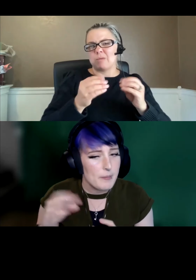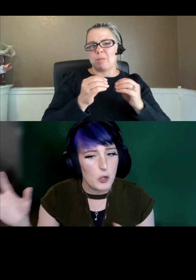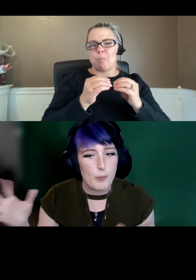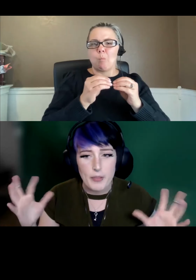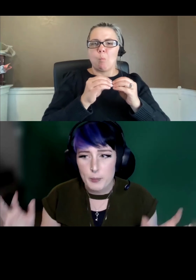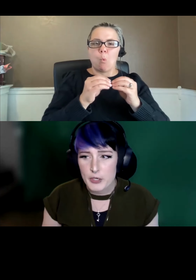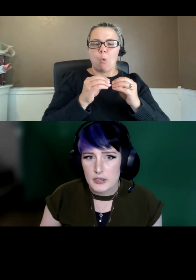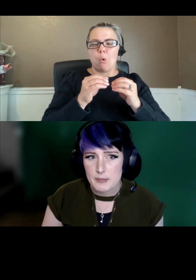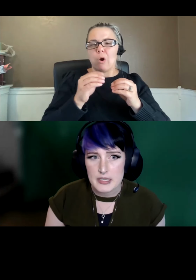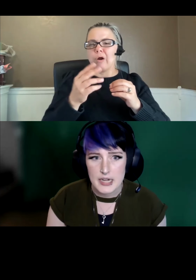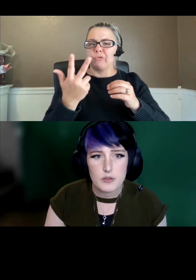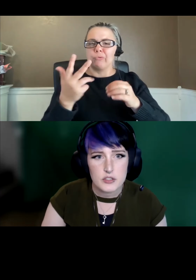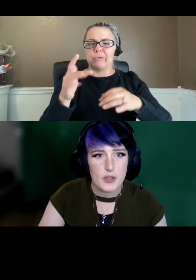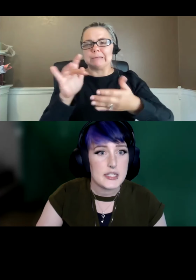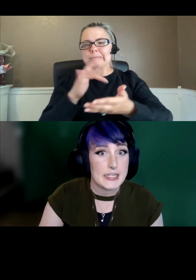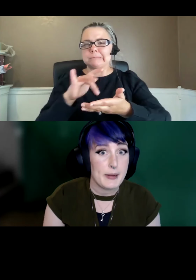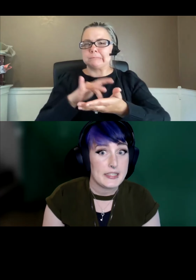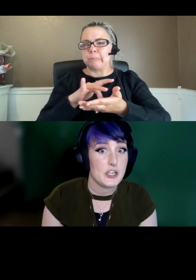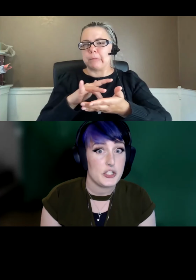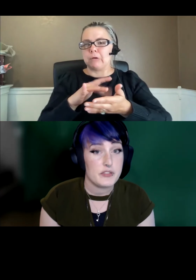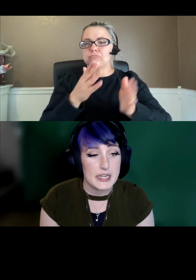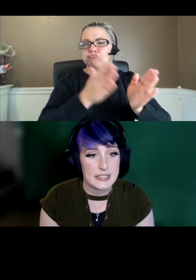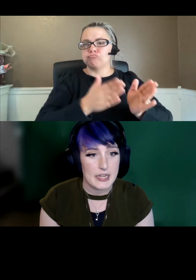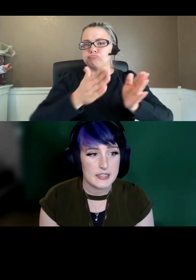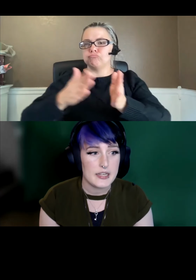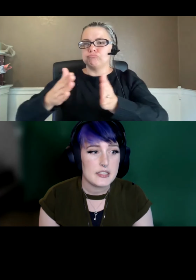of in the middle, but they're pretty well spaced out. So that's an expectation of today's content.